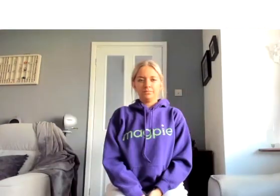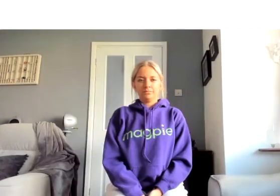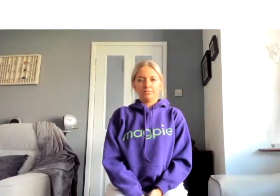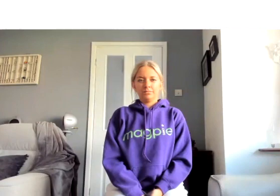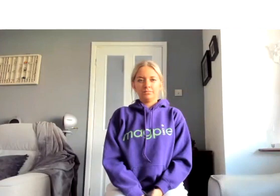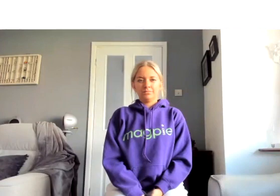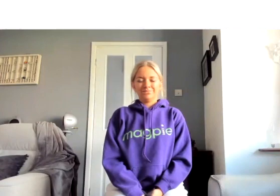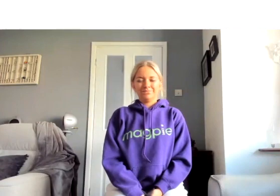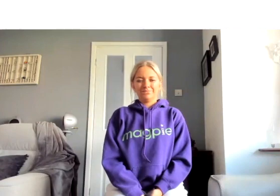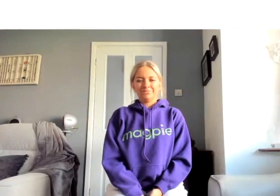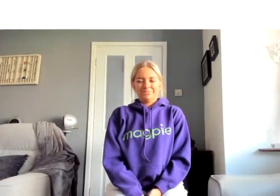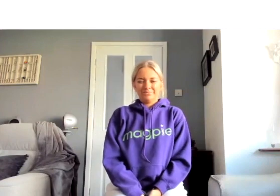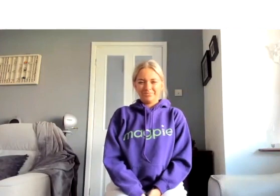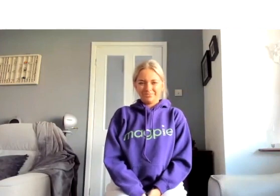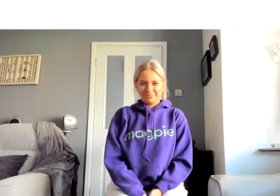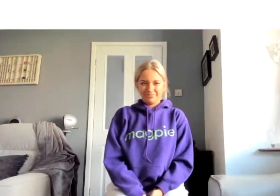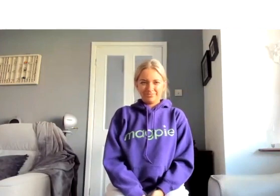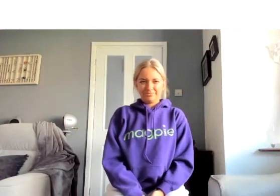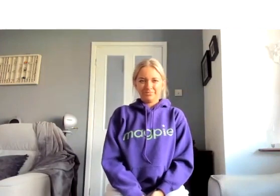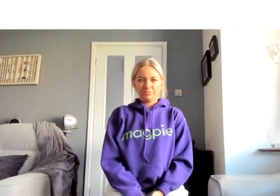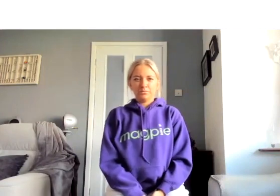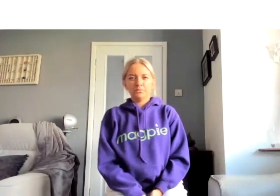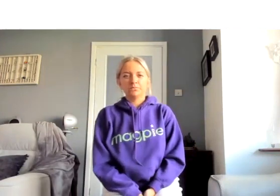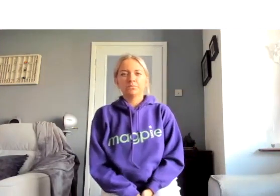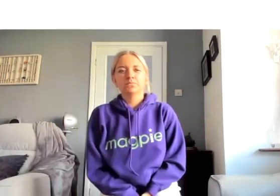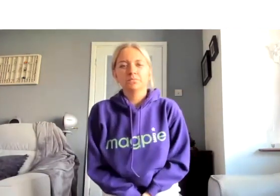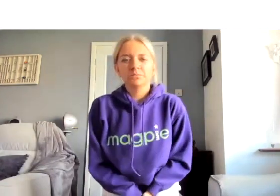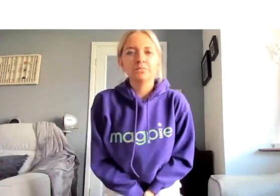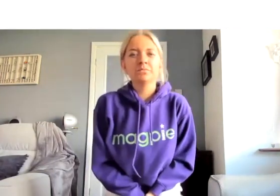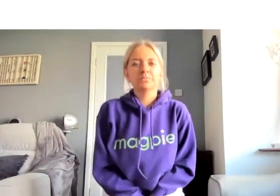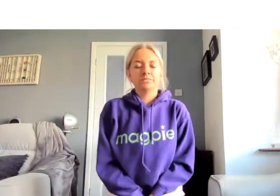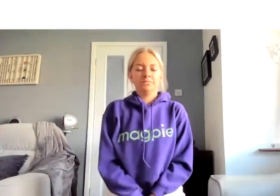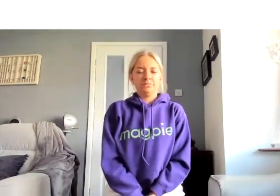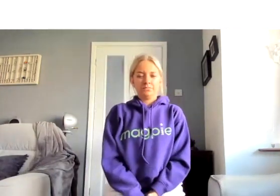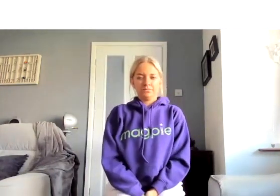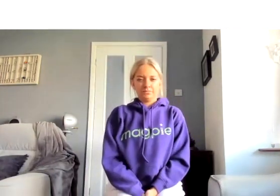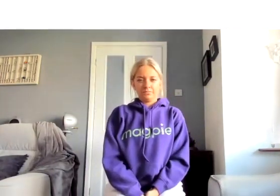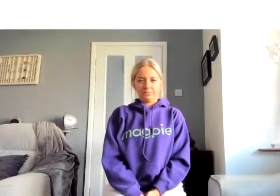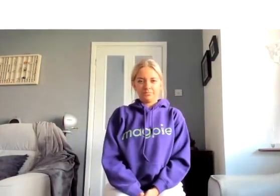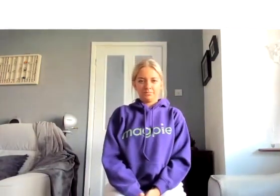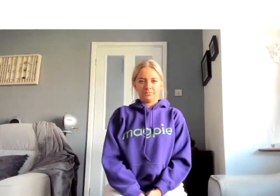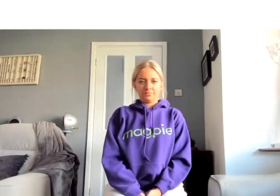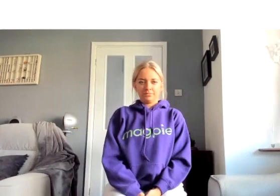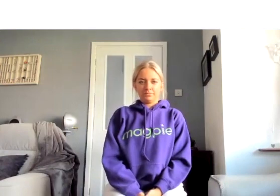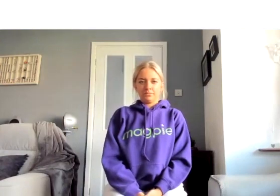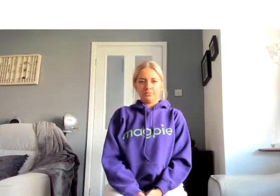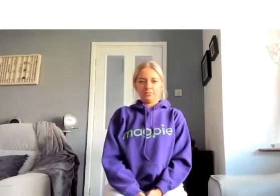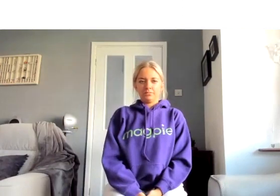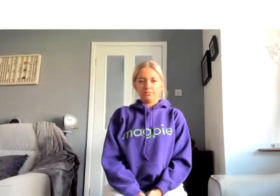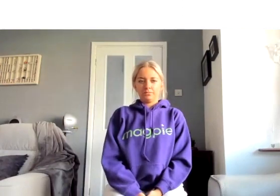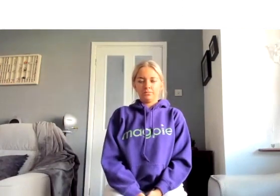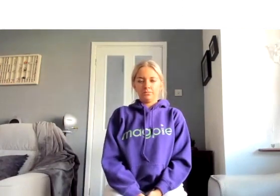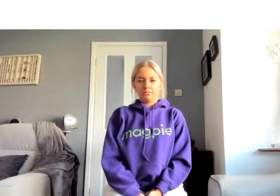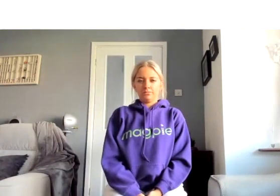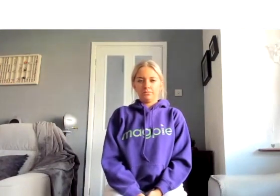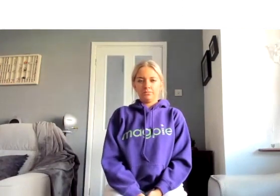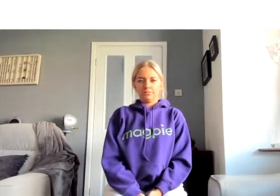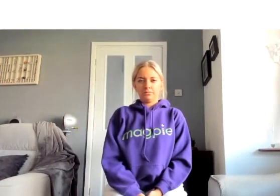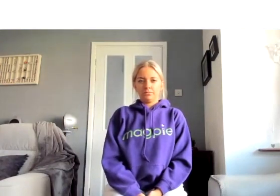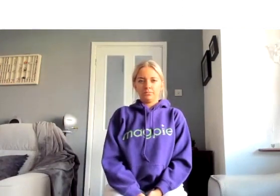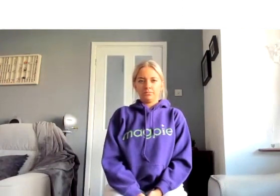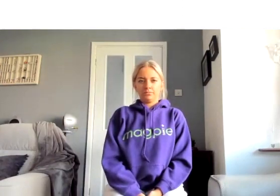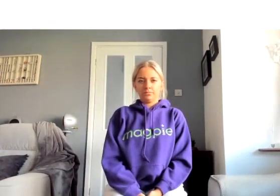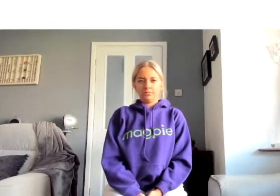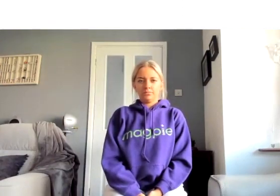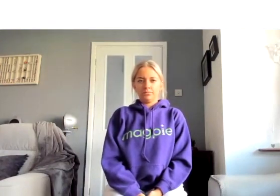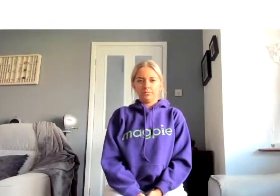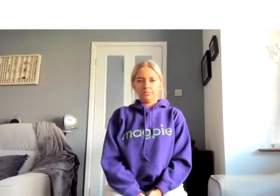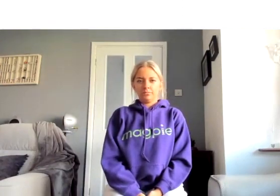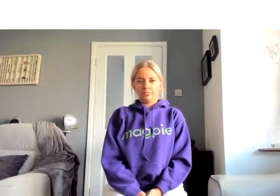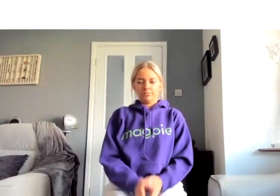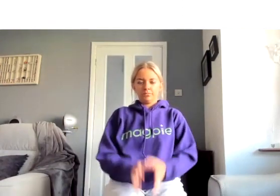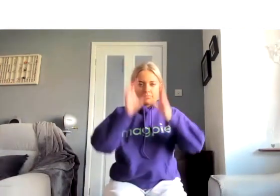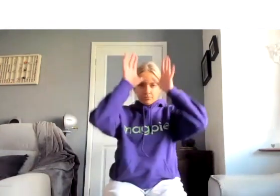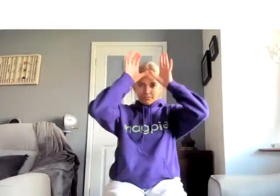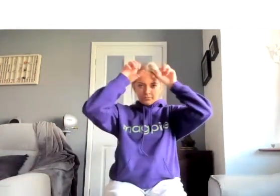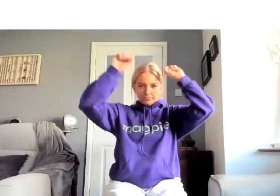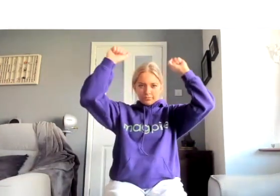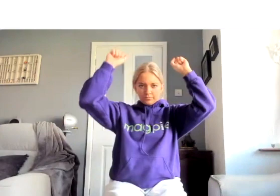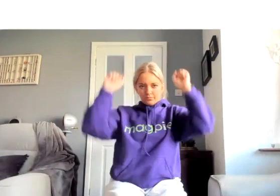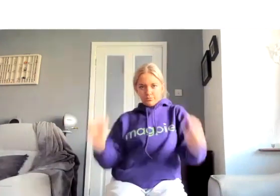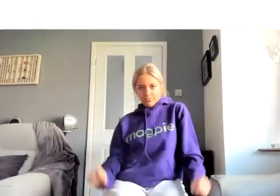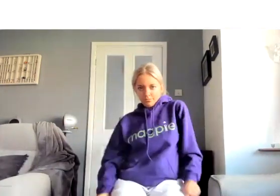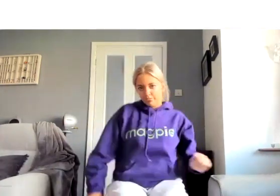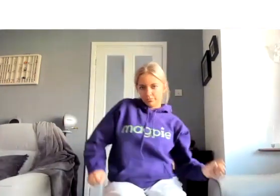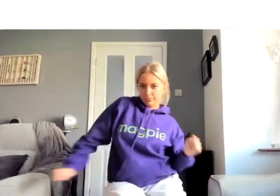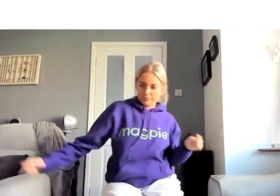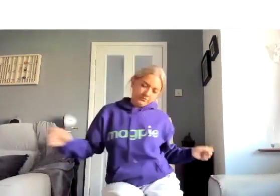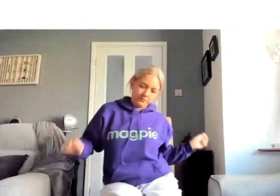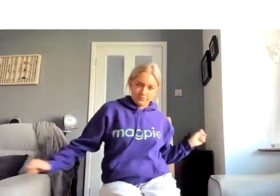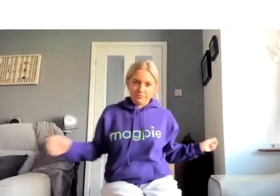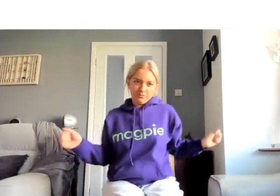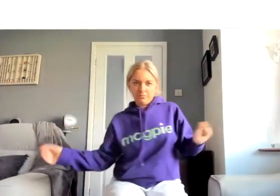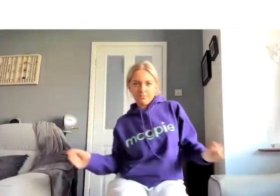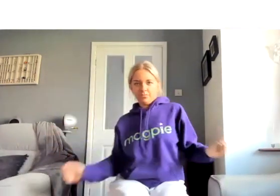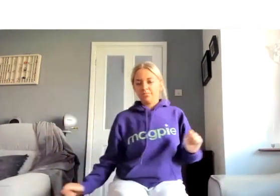great work everyone now we have our ox you might have seen our cow have a bit of a shake so in the